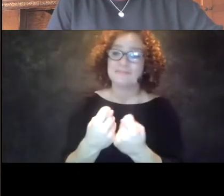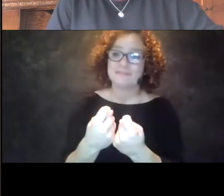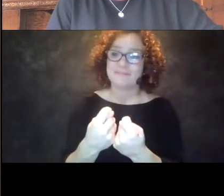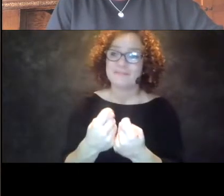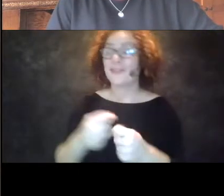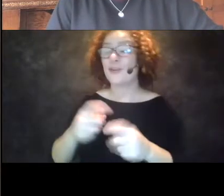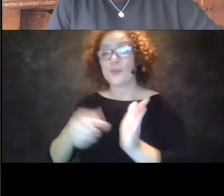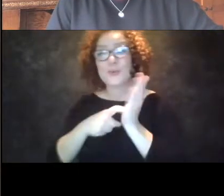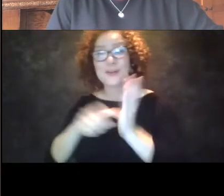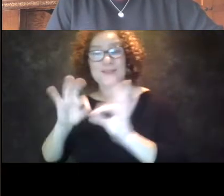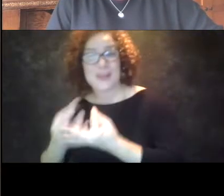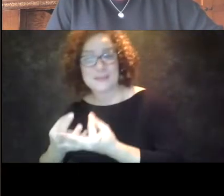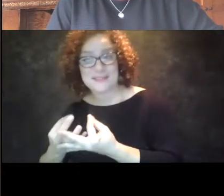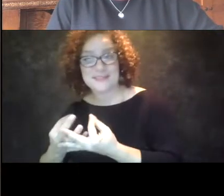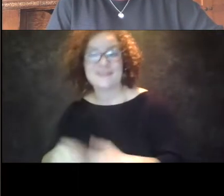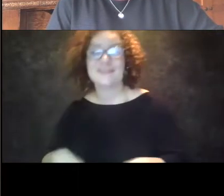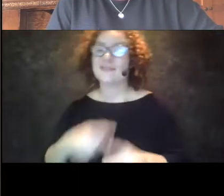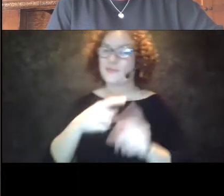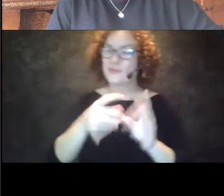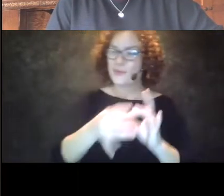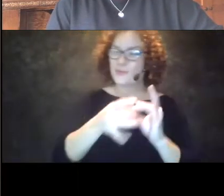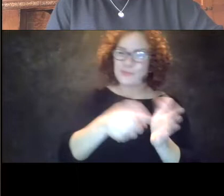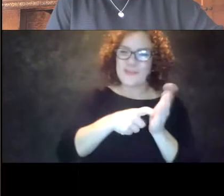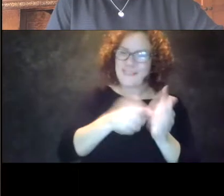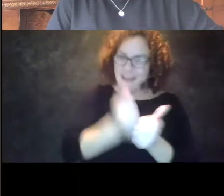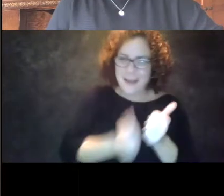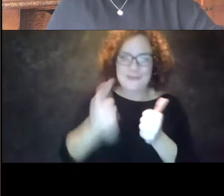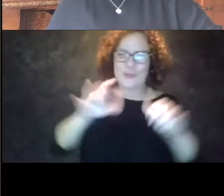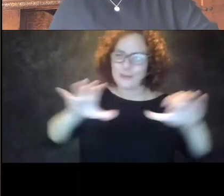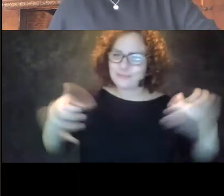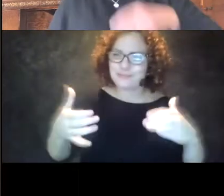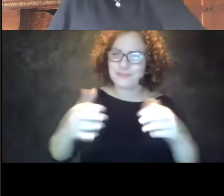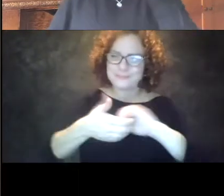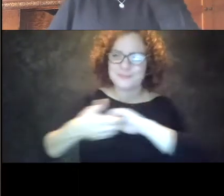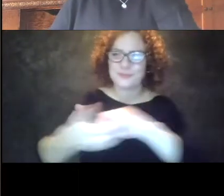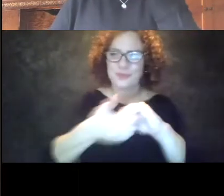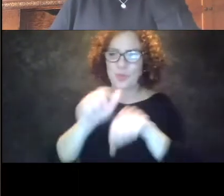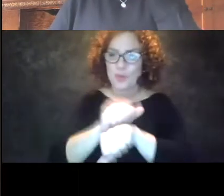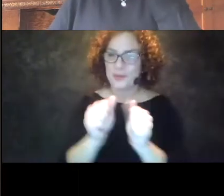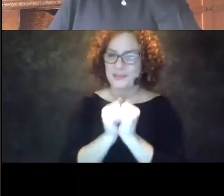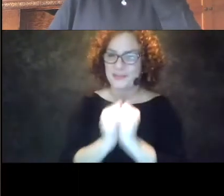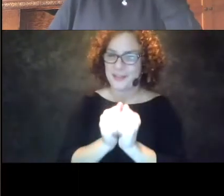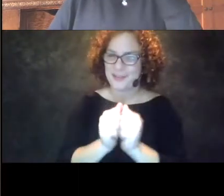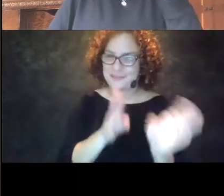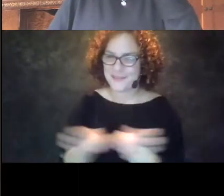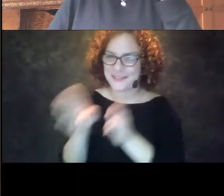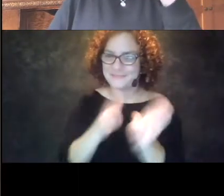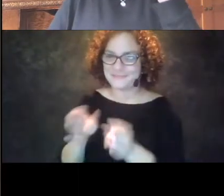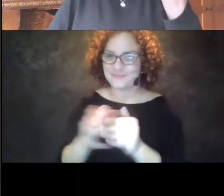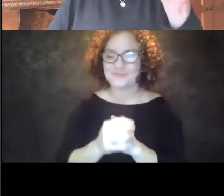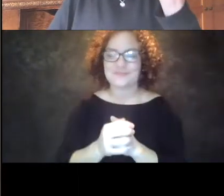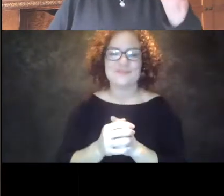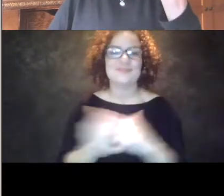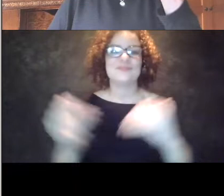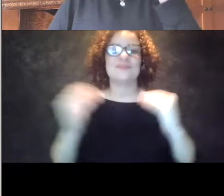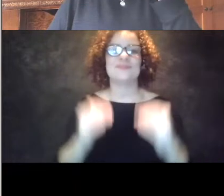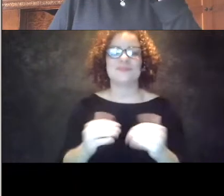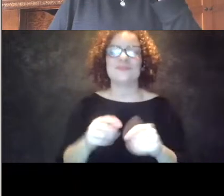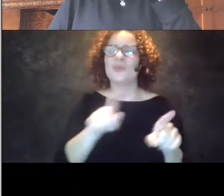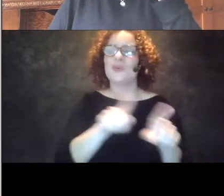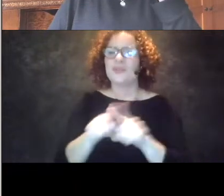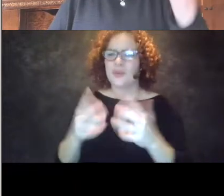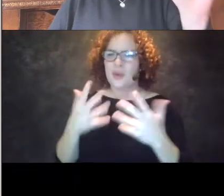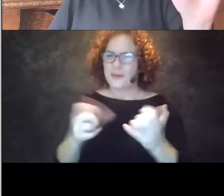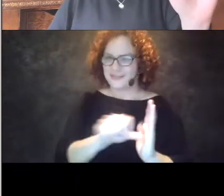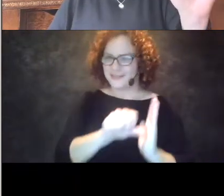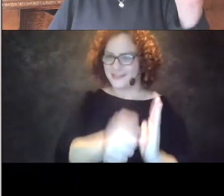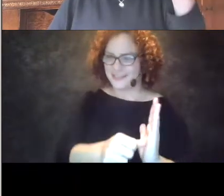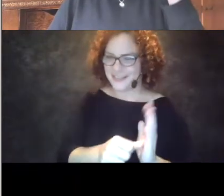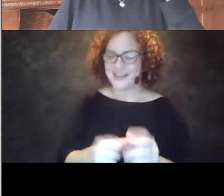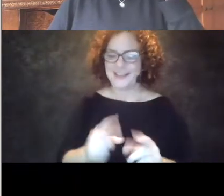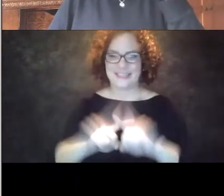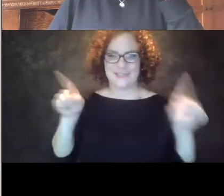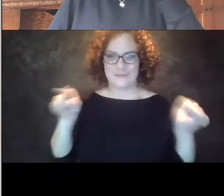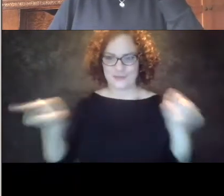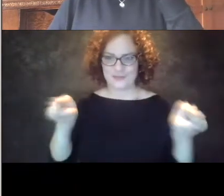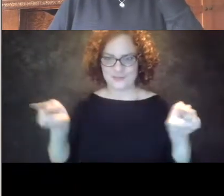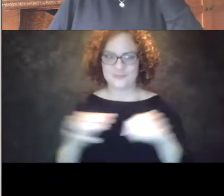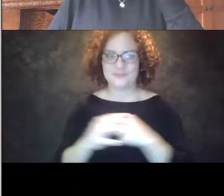on it on the team. We wanted to also point out a little bit this this distinction with